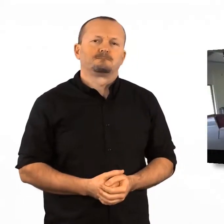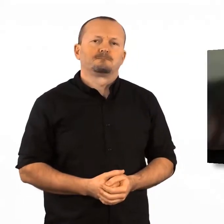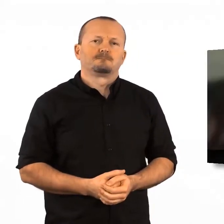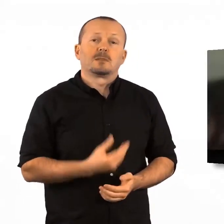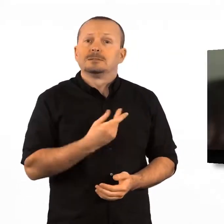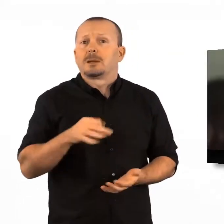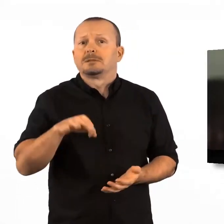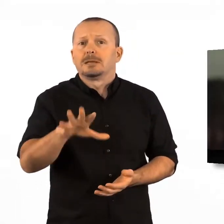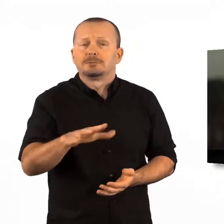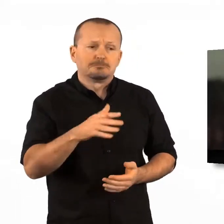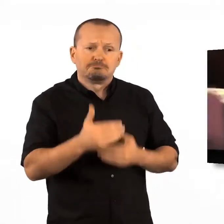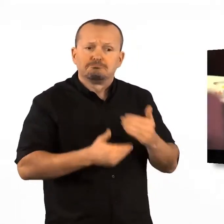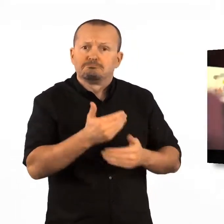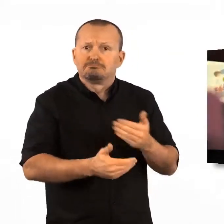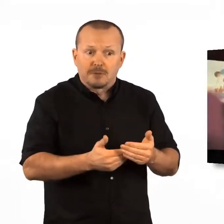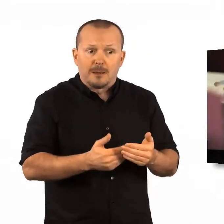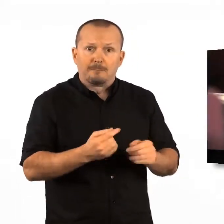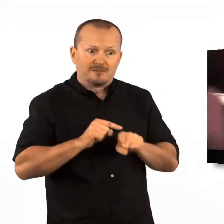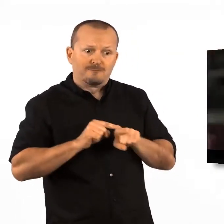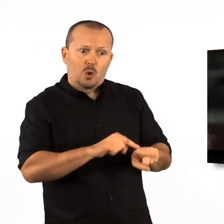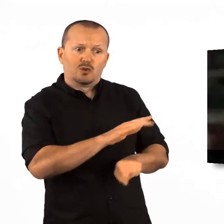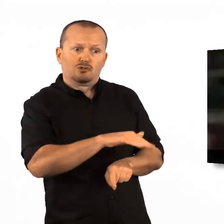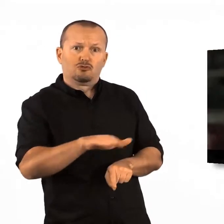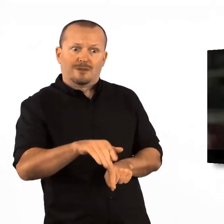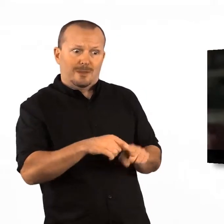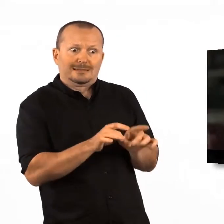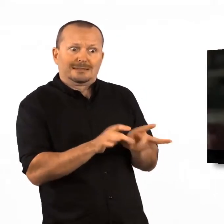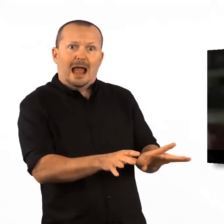with them today was following their child’s lead, rather than being the one who makes